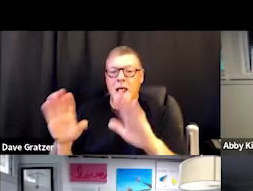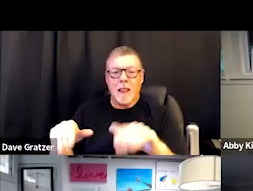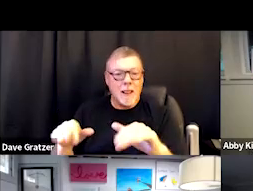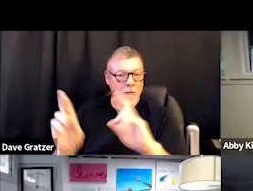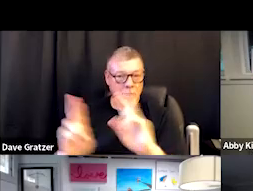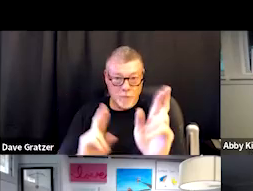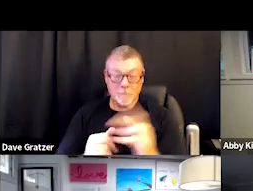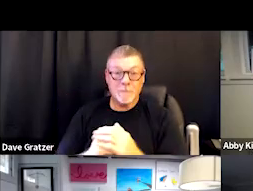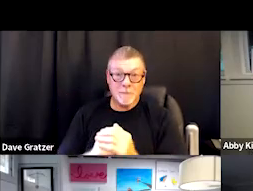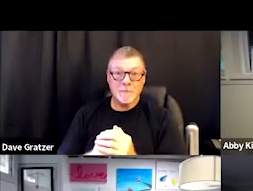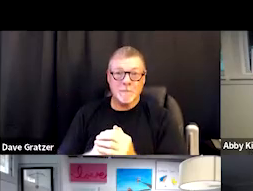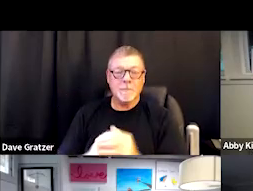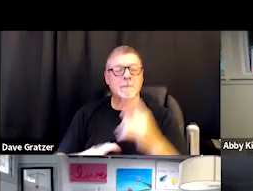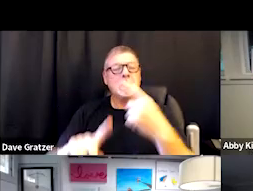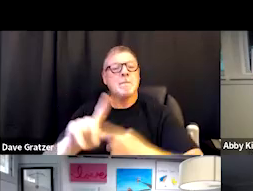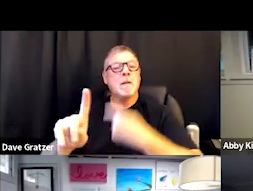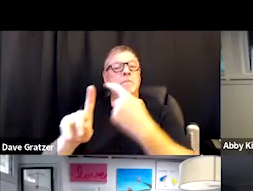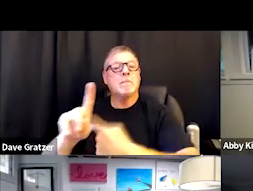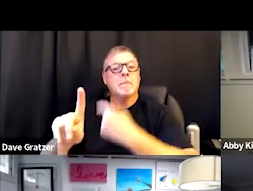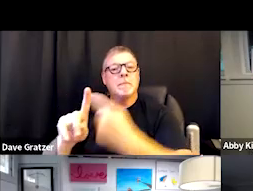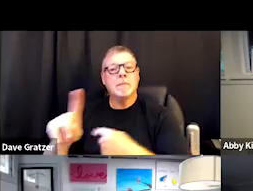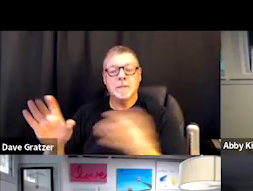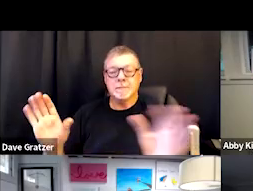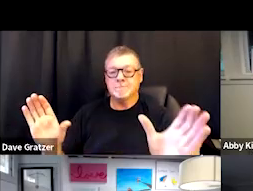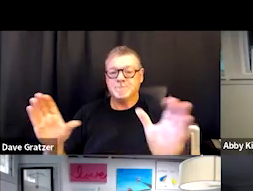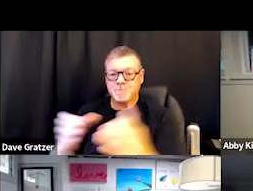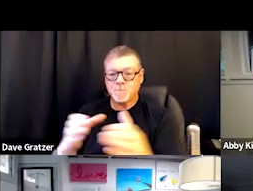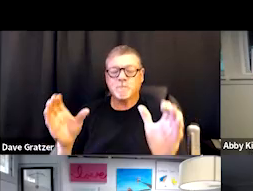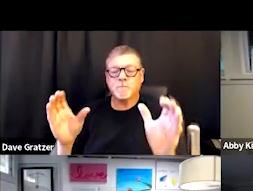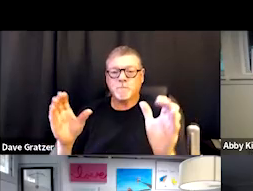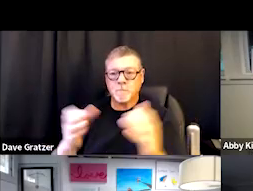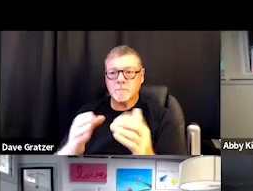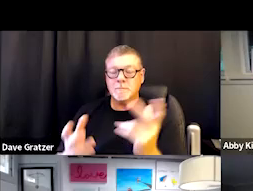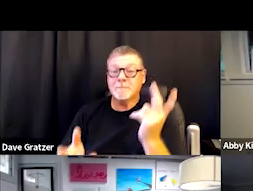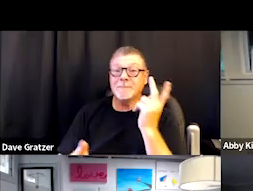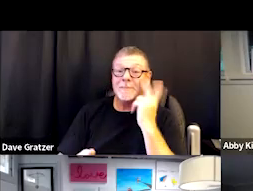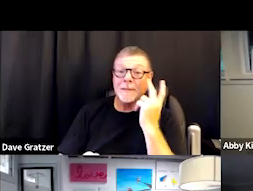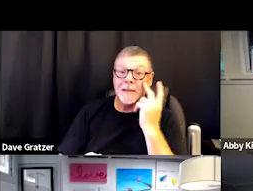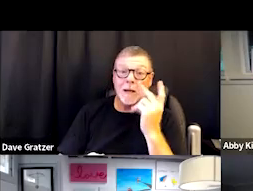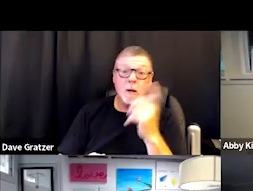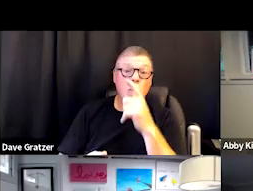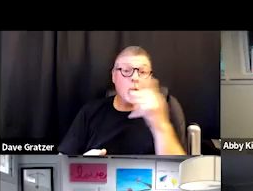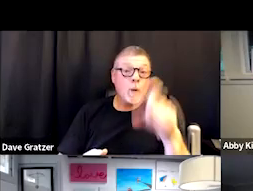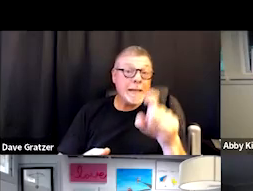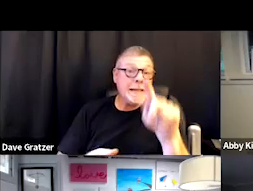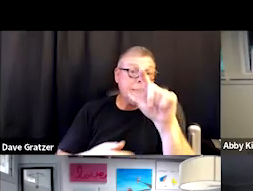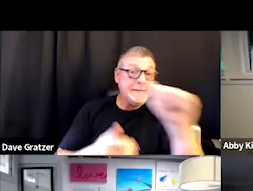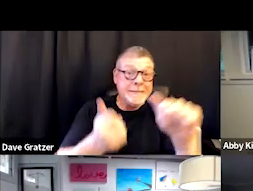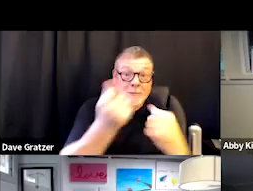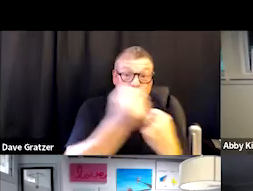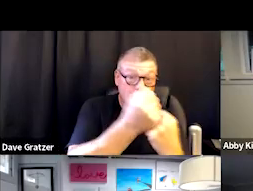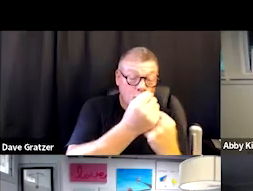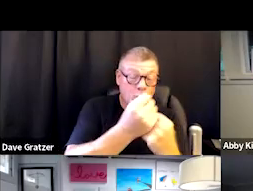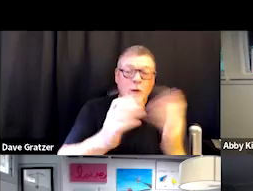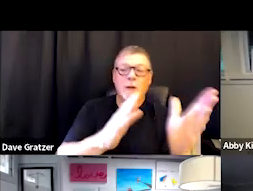at least on a monthly basis to start seeing who needs TA support and how maybe some